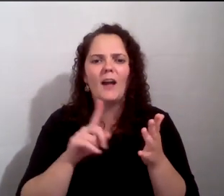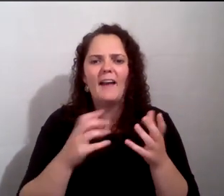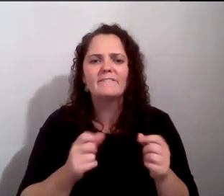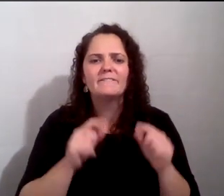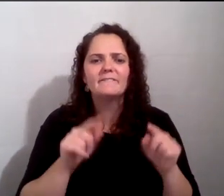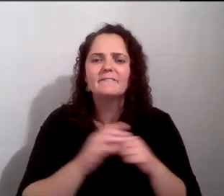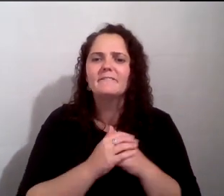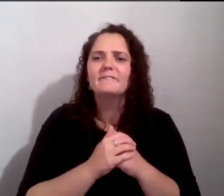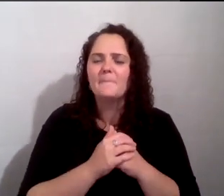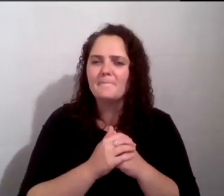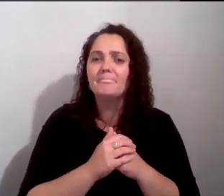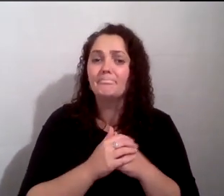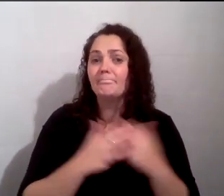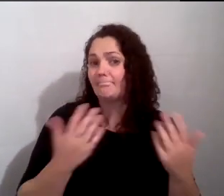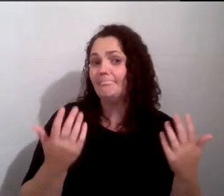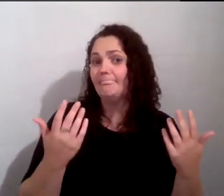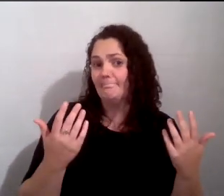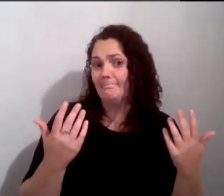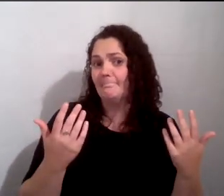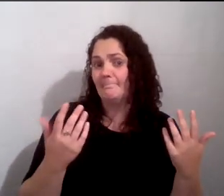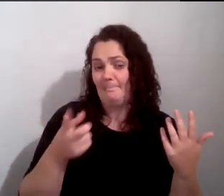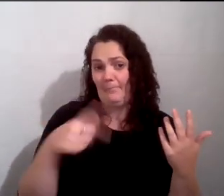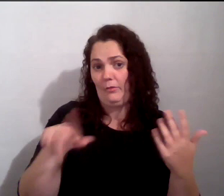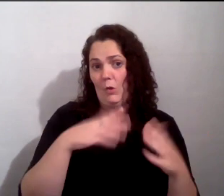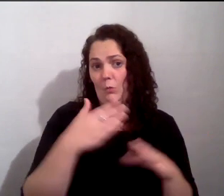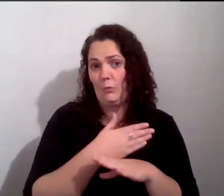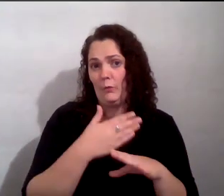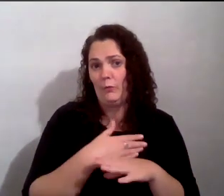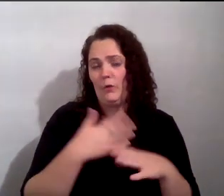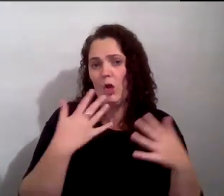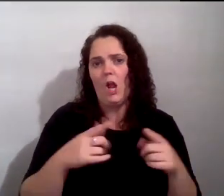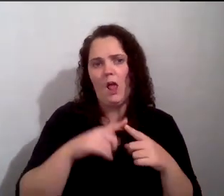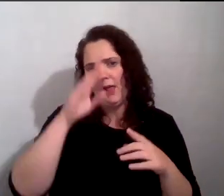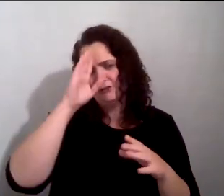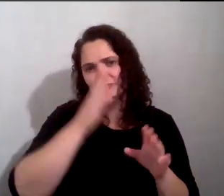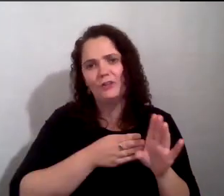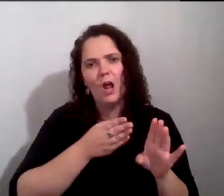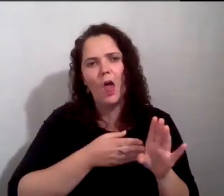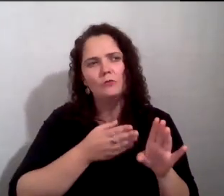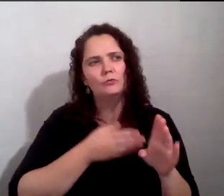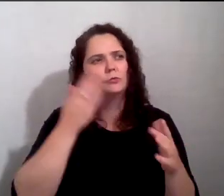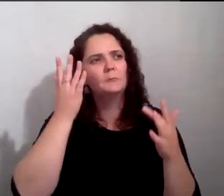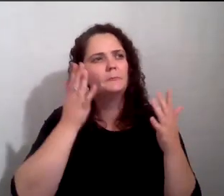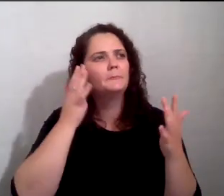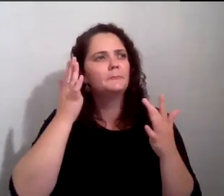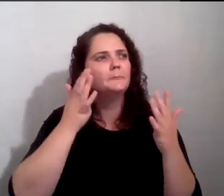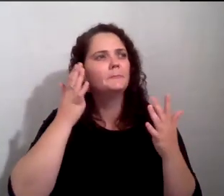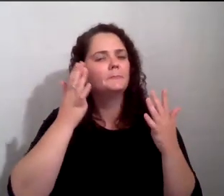iconographical elements. Yeah right, so I guess I started because the works are so psychological, I suppose at a